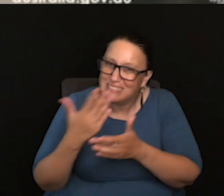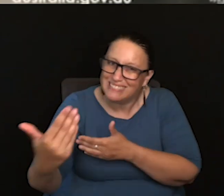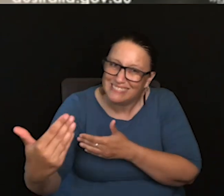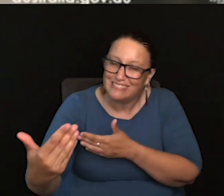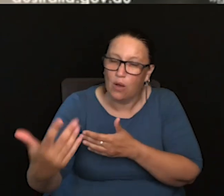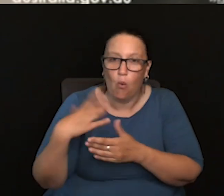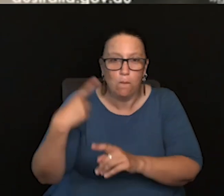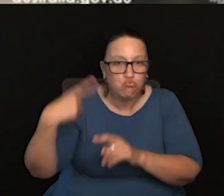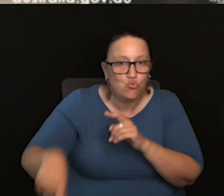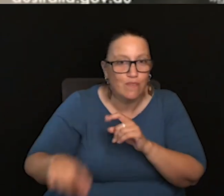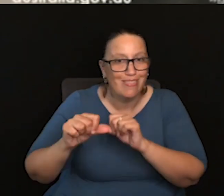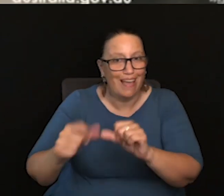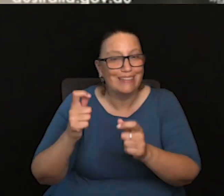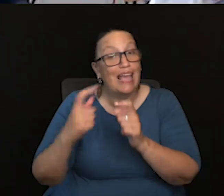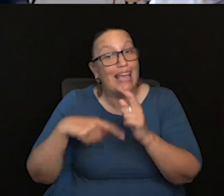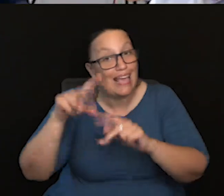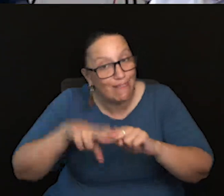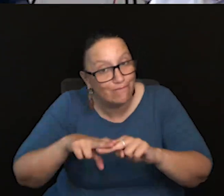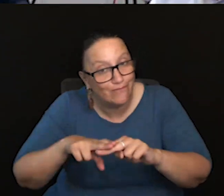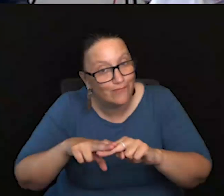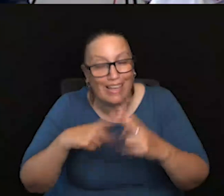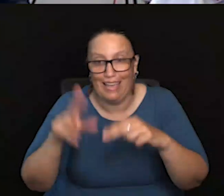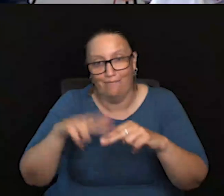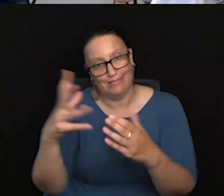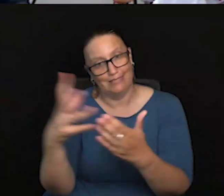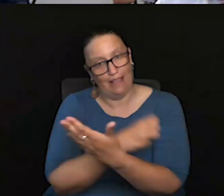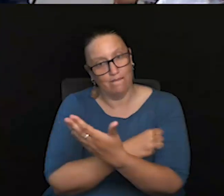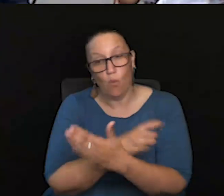Are you satisfied with the current situation in the aged care sector,